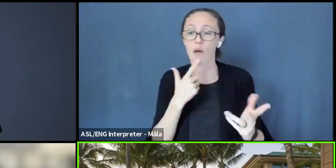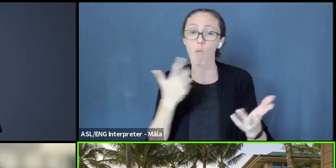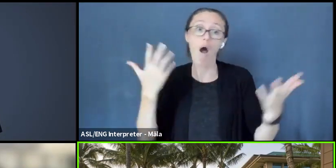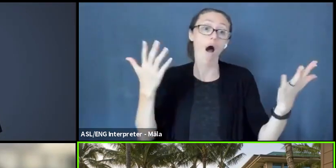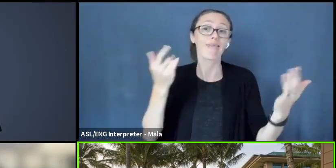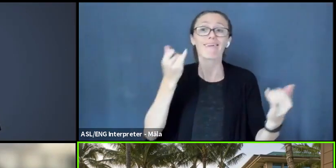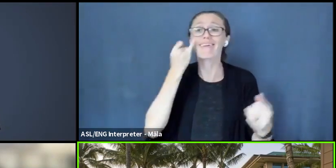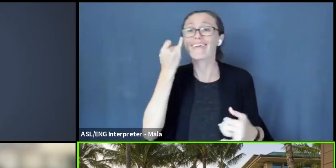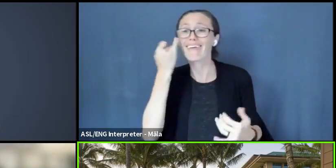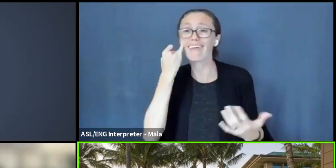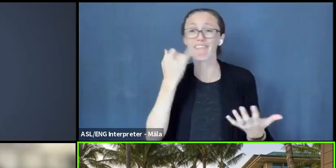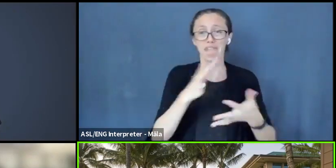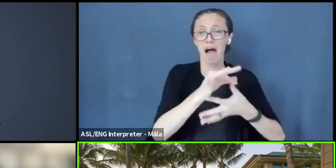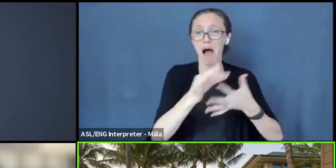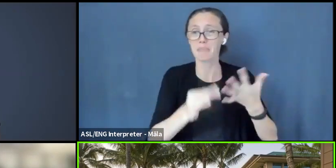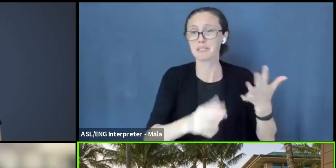So let's try everything.